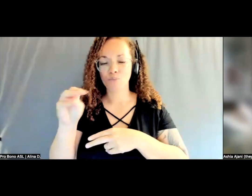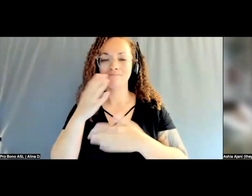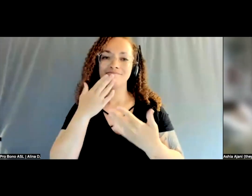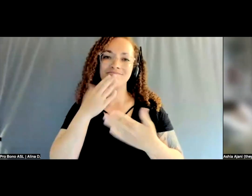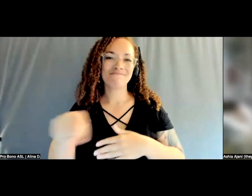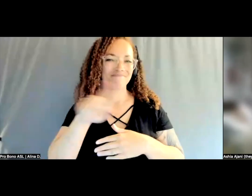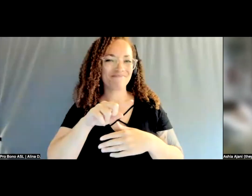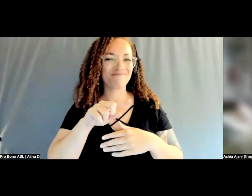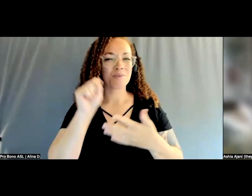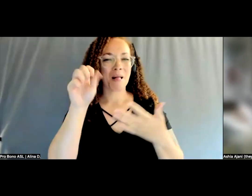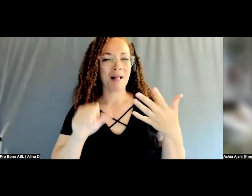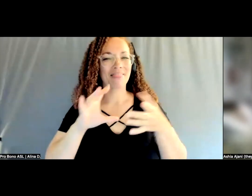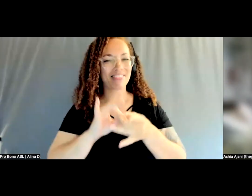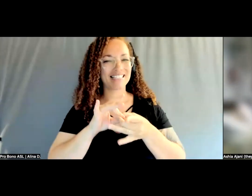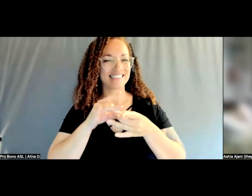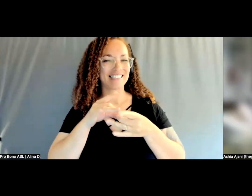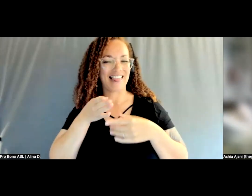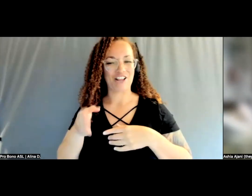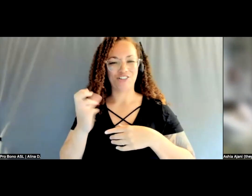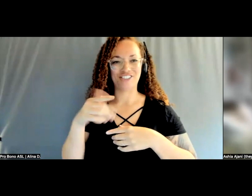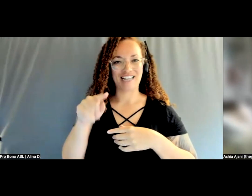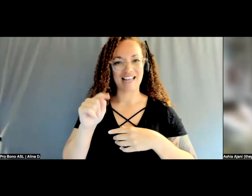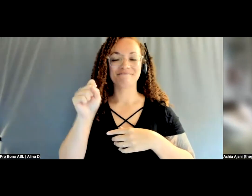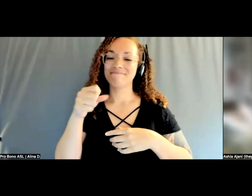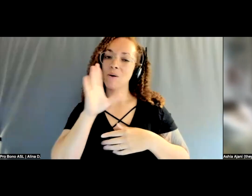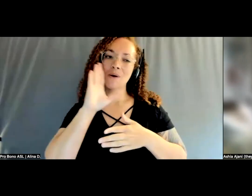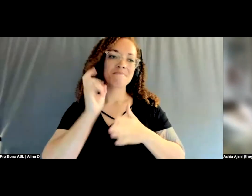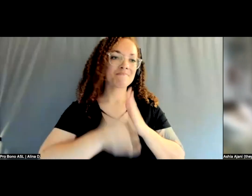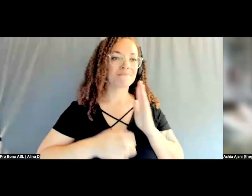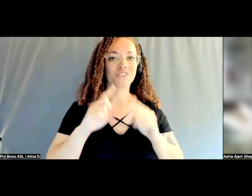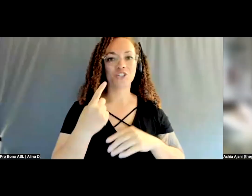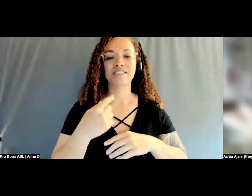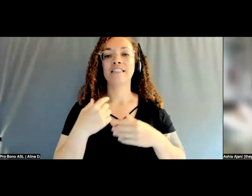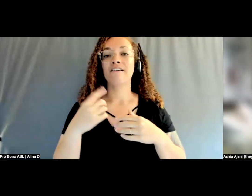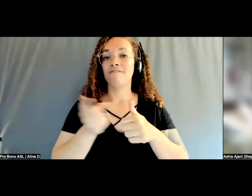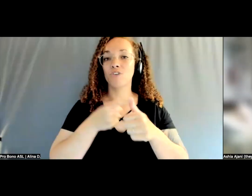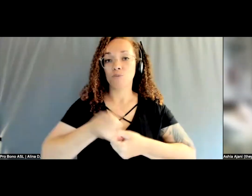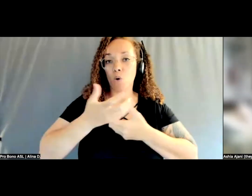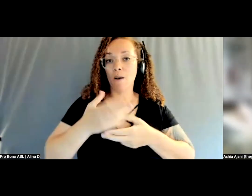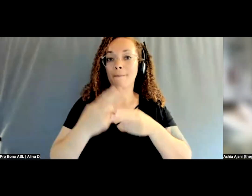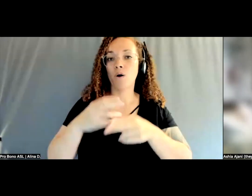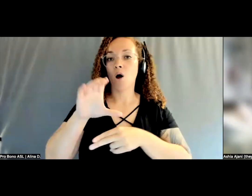Yeah, I'll go ahead and get into it. This first poem is called collards. Collards